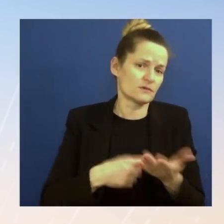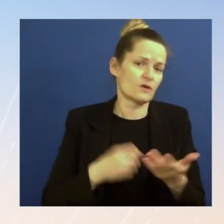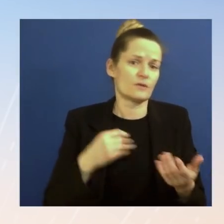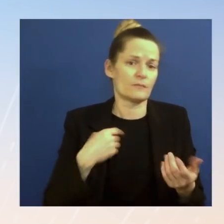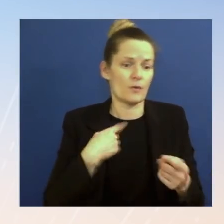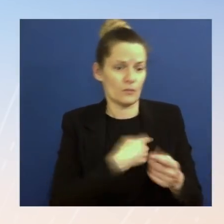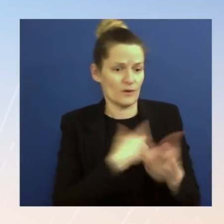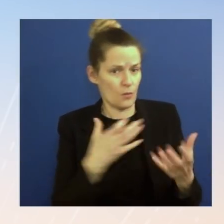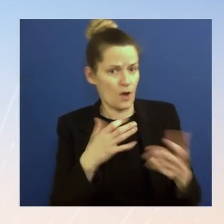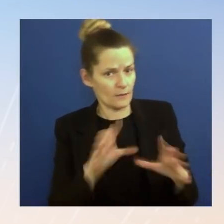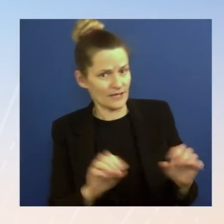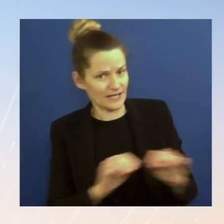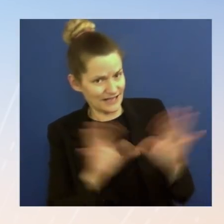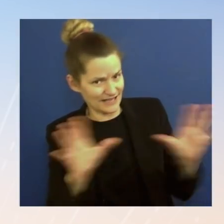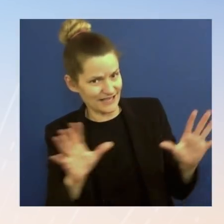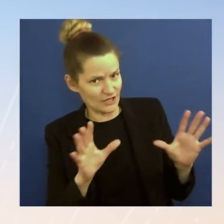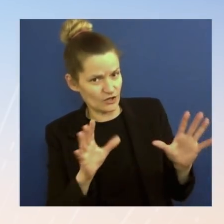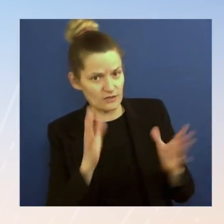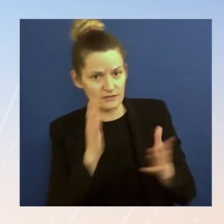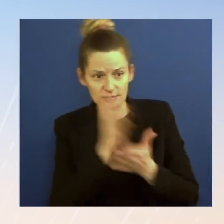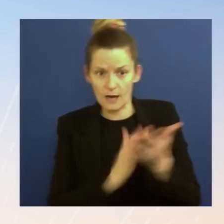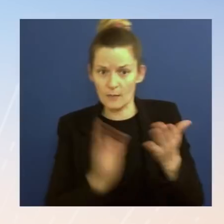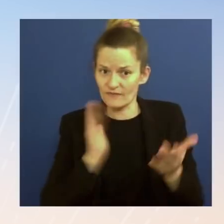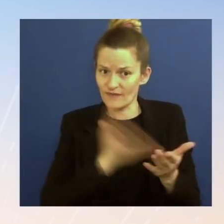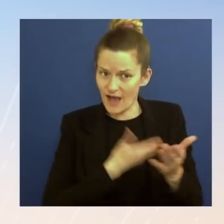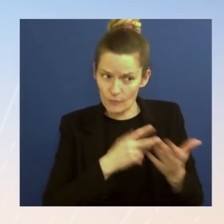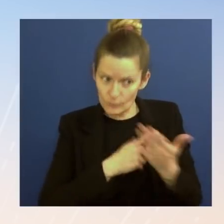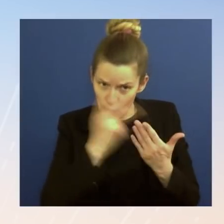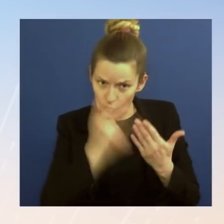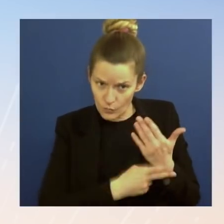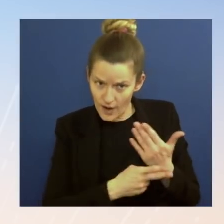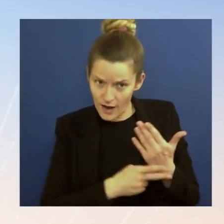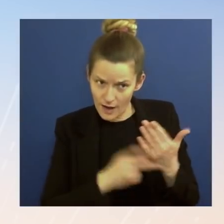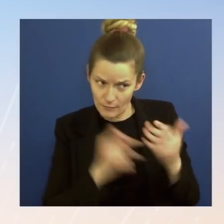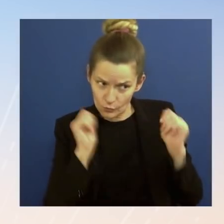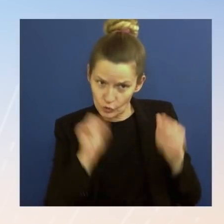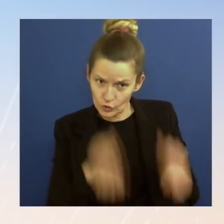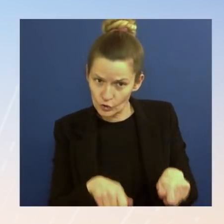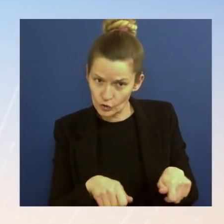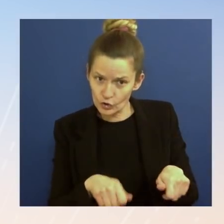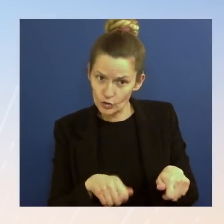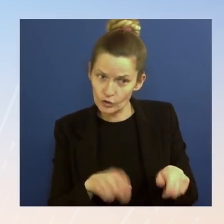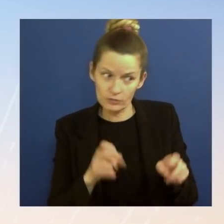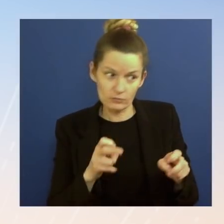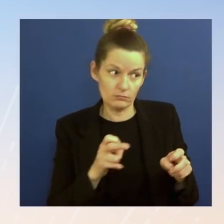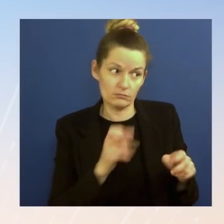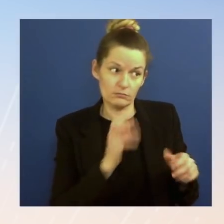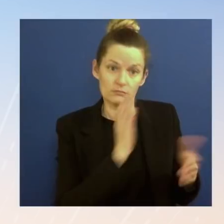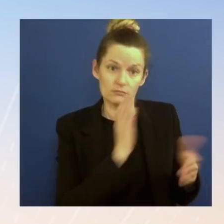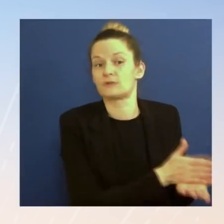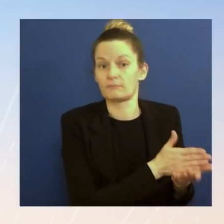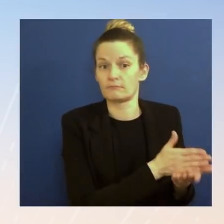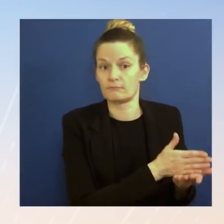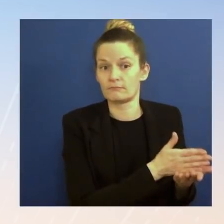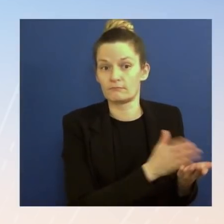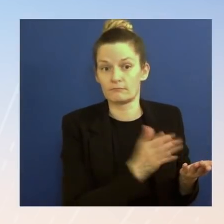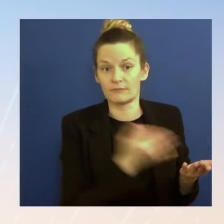could abruptly end and be pared back without additional funding. The Press: A real quick follow-up. Just -- you mentioned the uninsured,